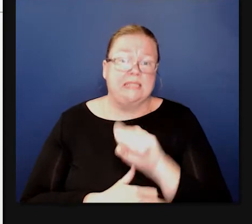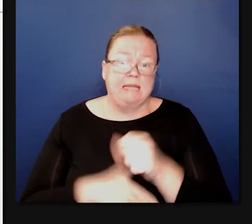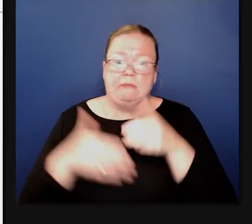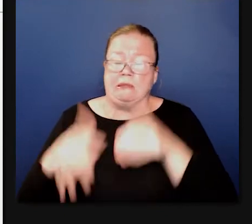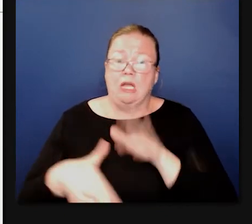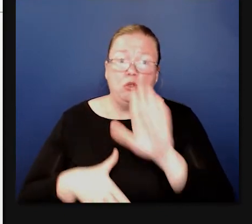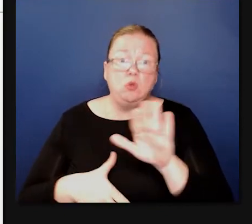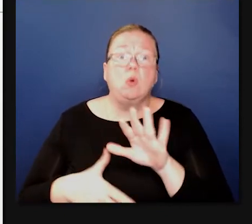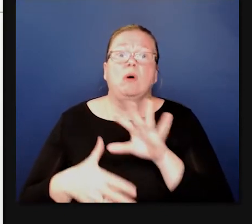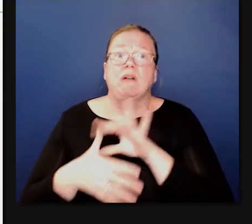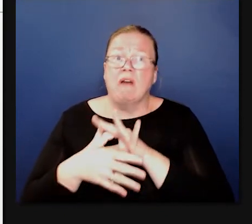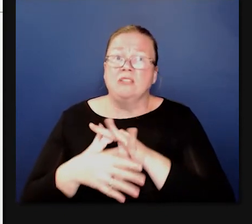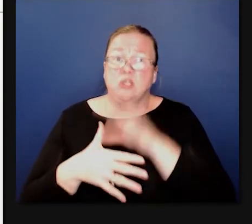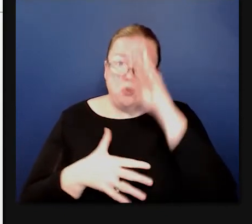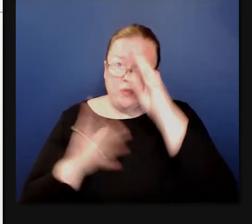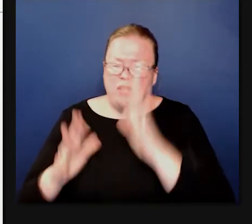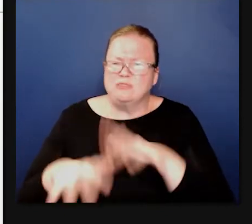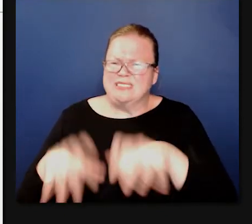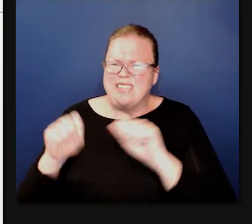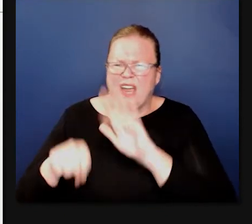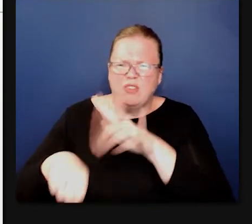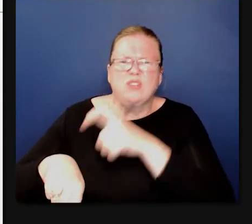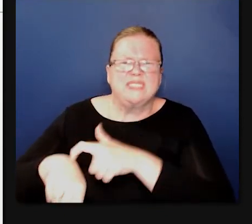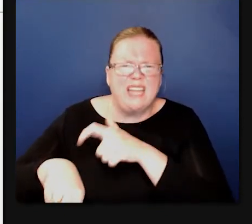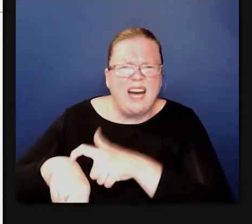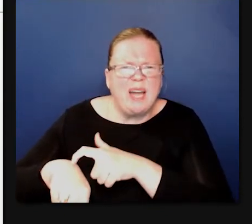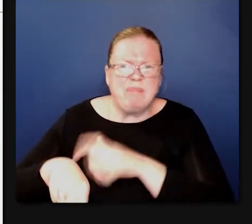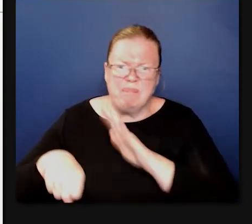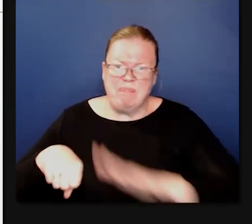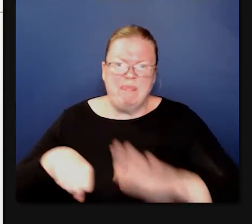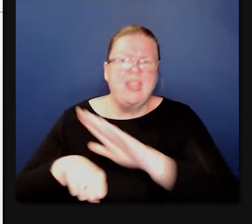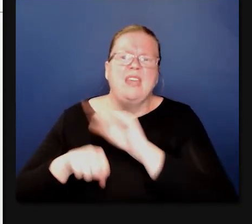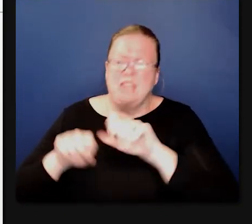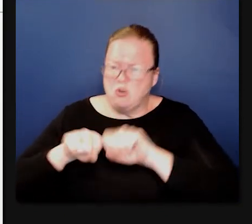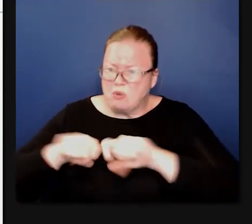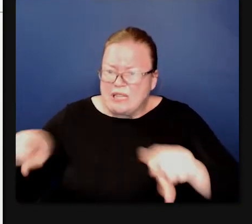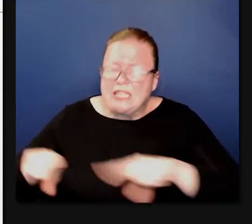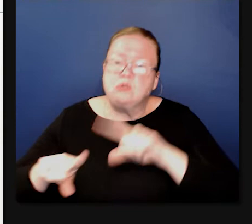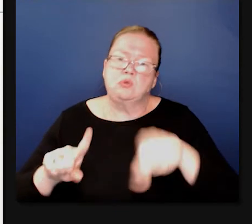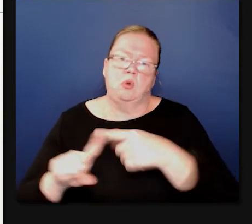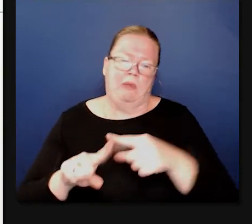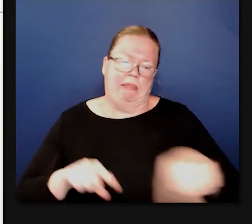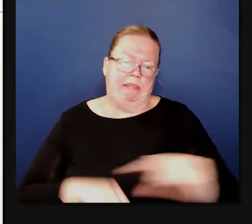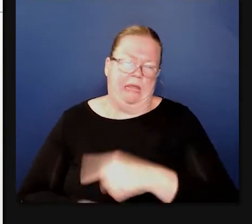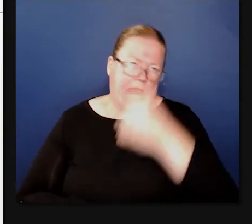and allows your content creators take their time. So that they can release the content when they feel like it's right.